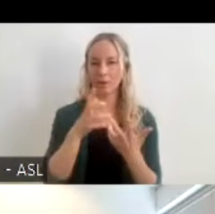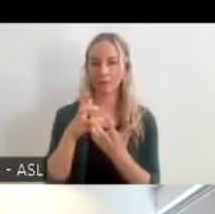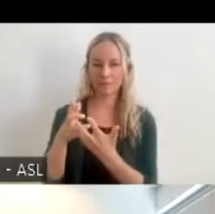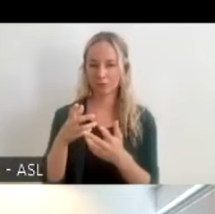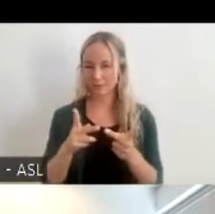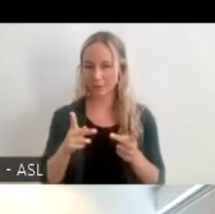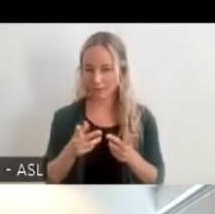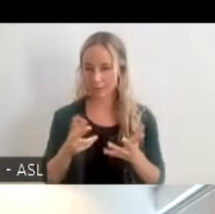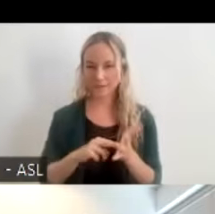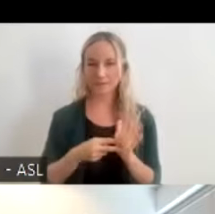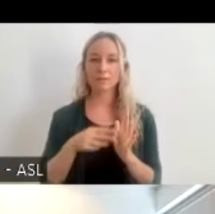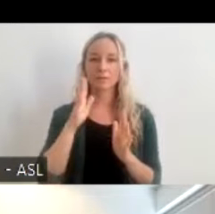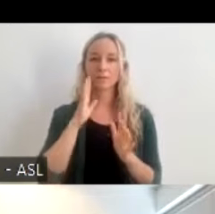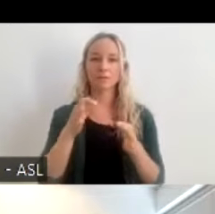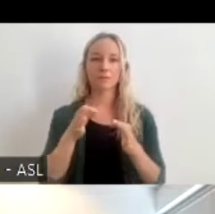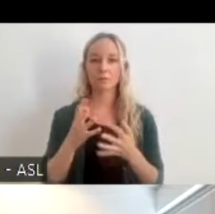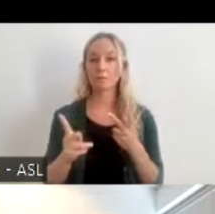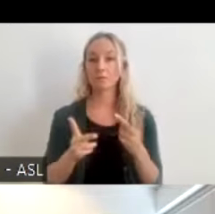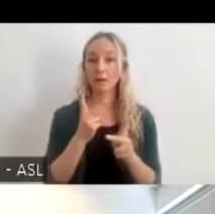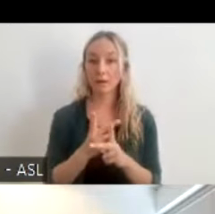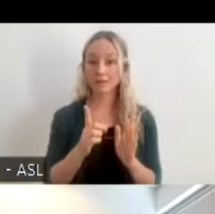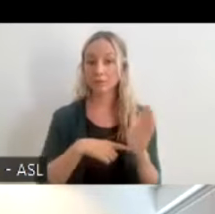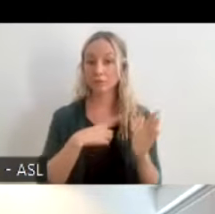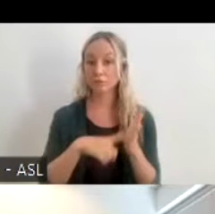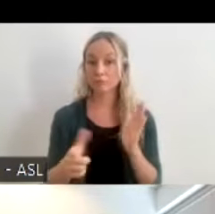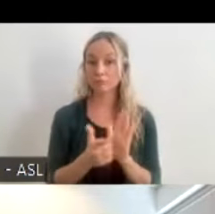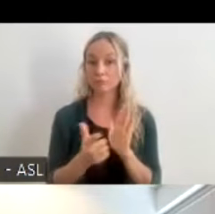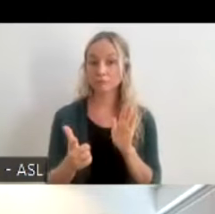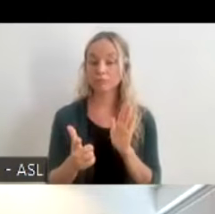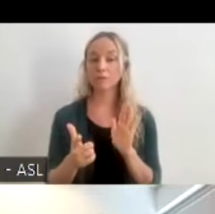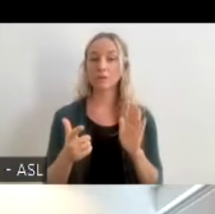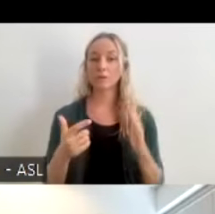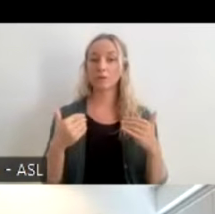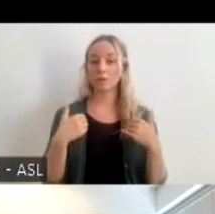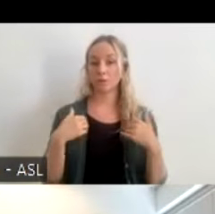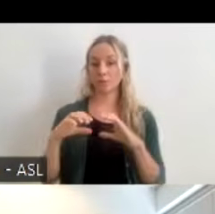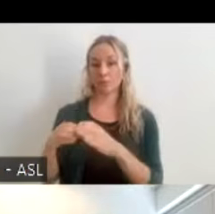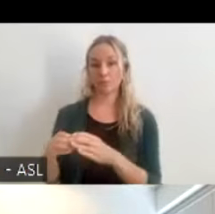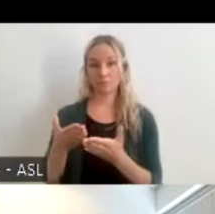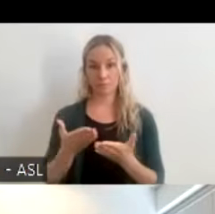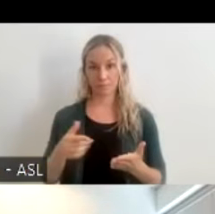Division Initiated Investigation Unit, I'll talk a little bit about their work